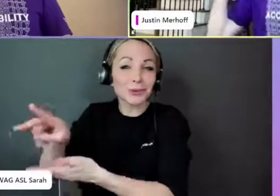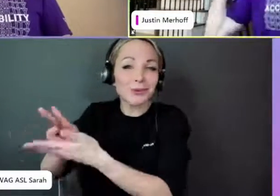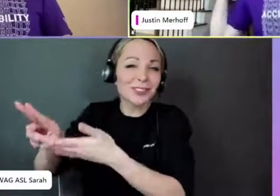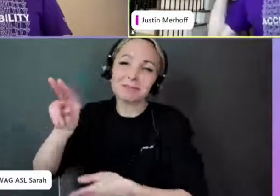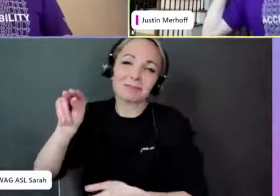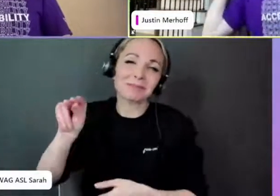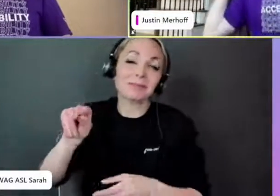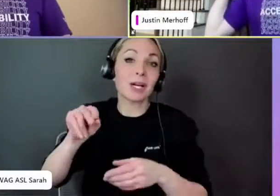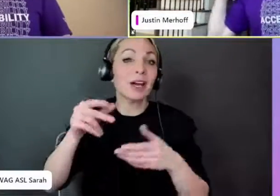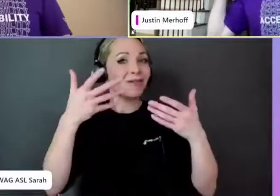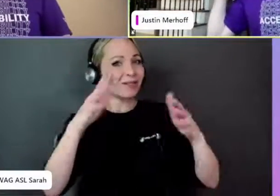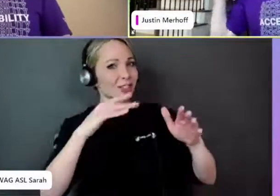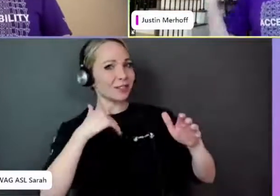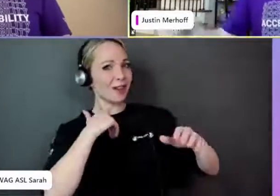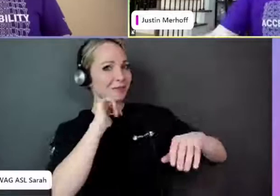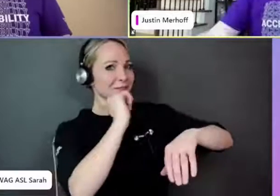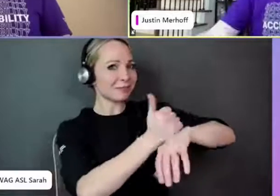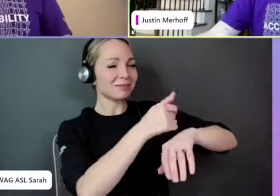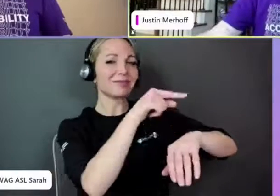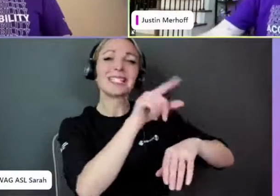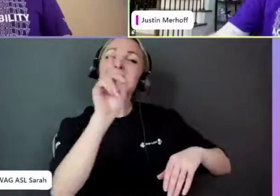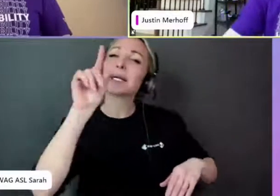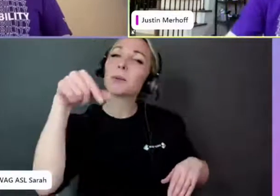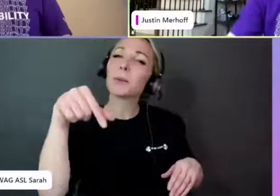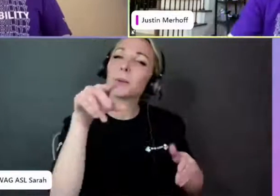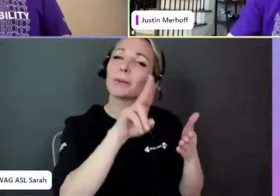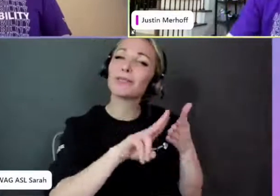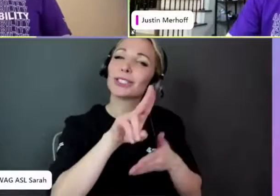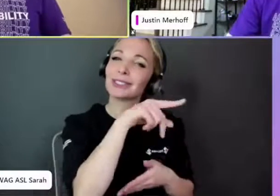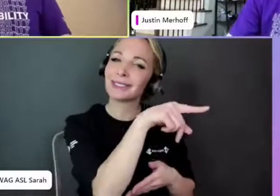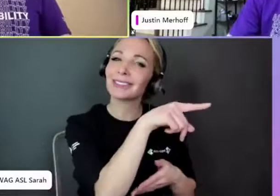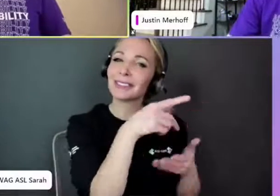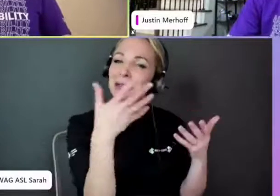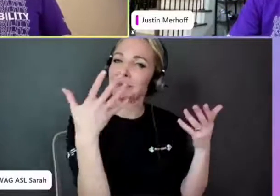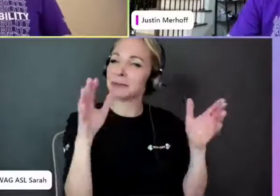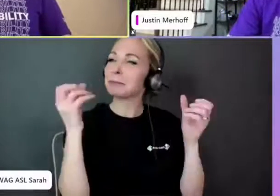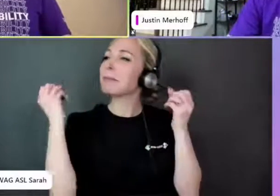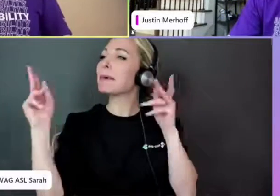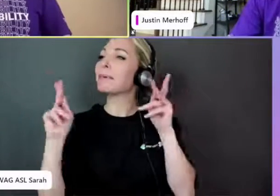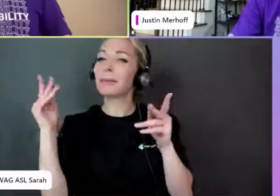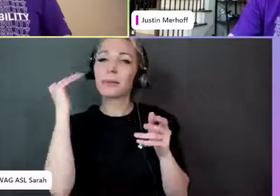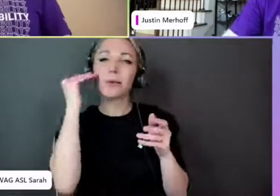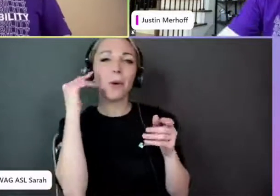Would you wanna speak a little bit higher on that one, Jonathan, or? Yeah, so I actually got my start